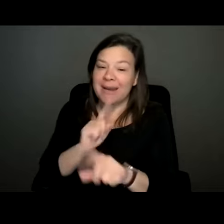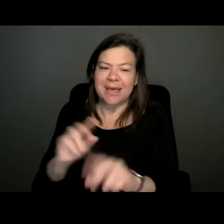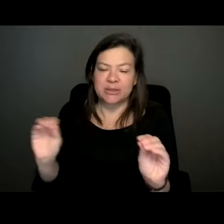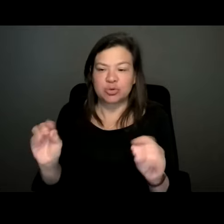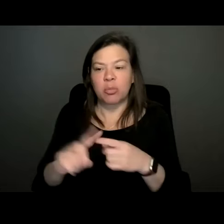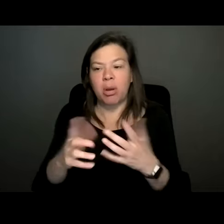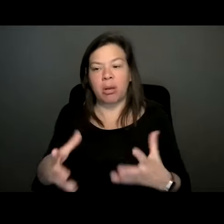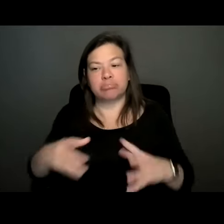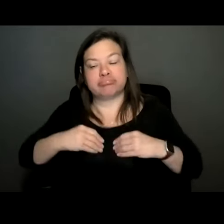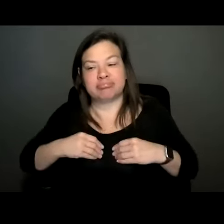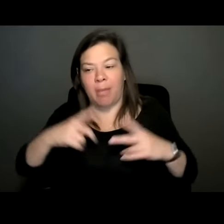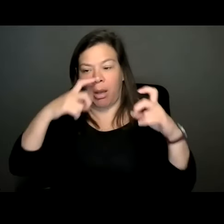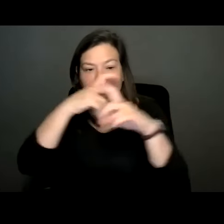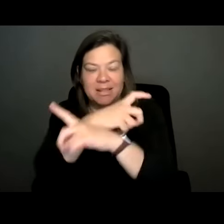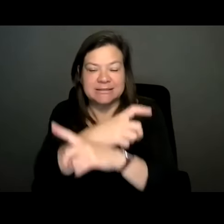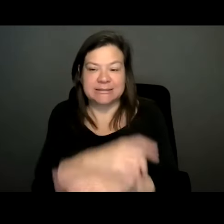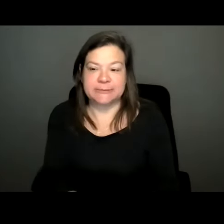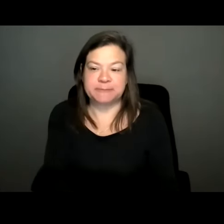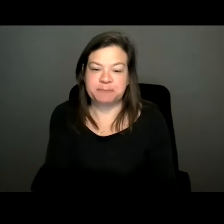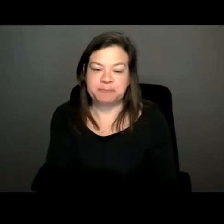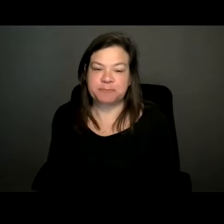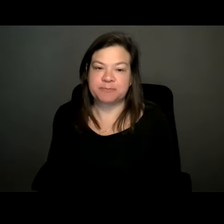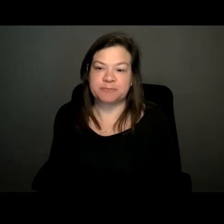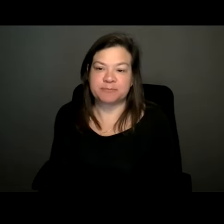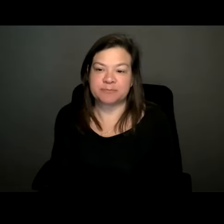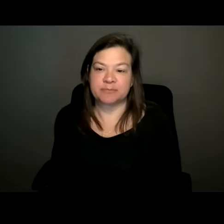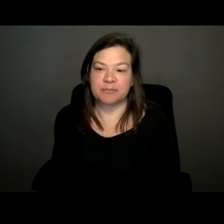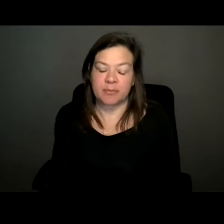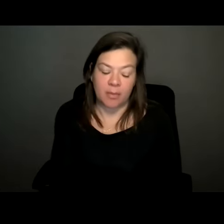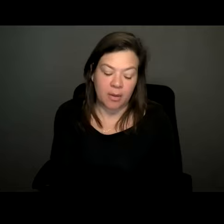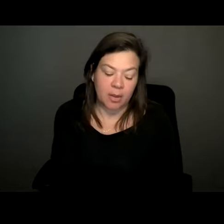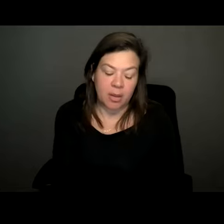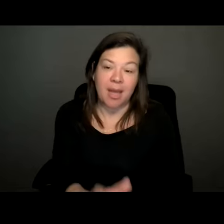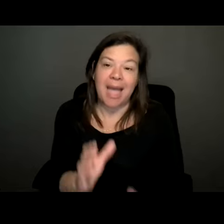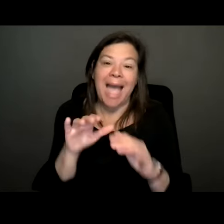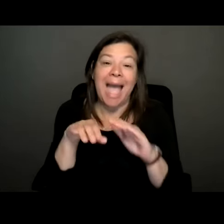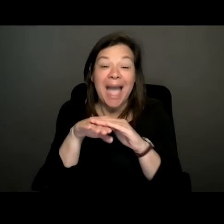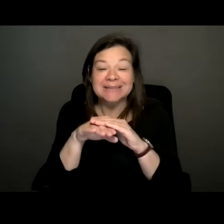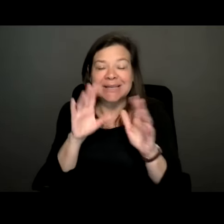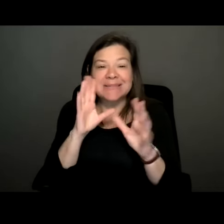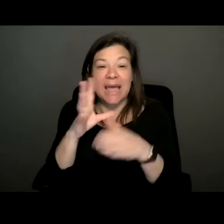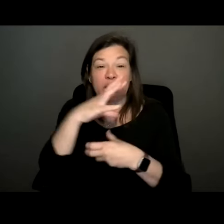I think so much of access and inclusion discussion is so nuanced